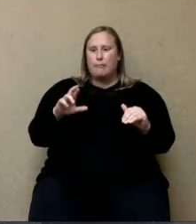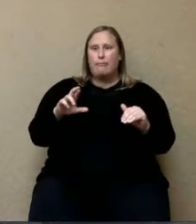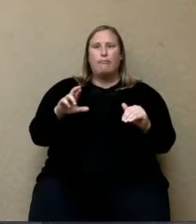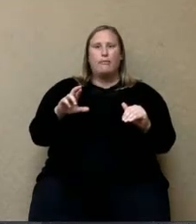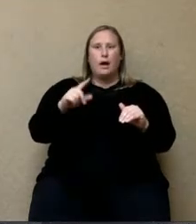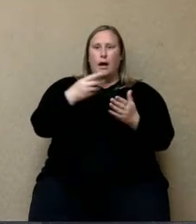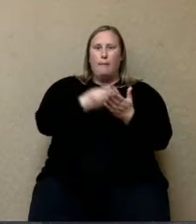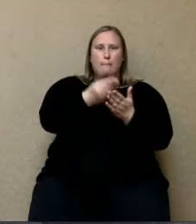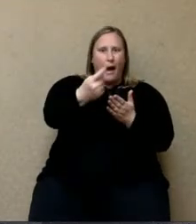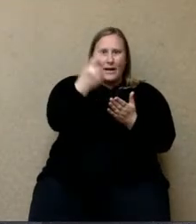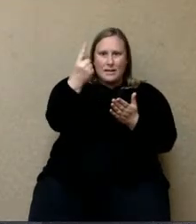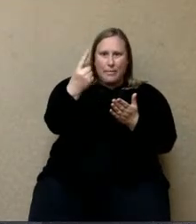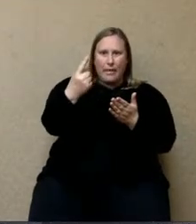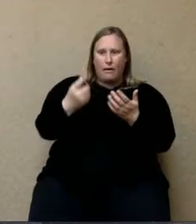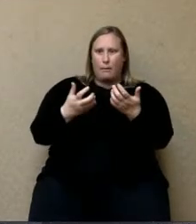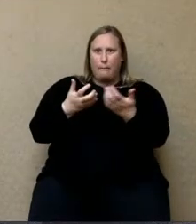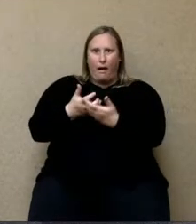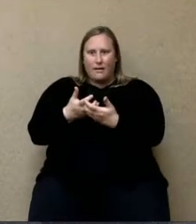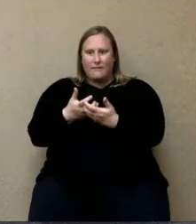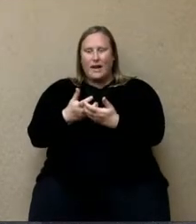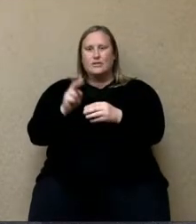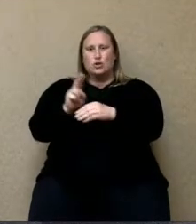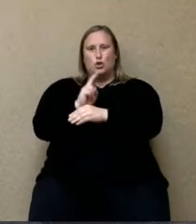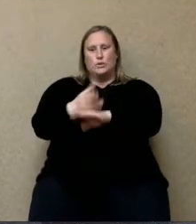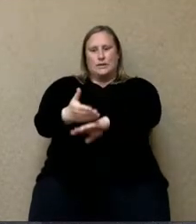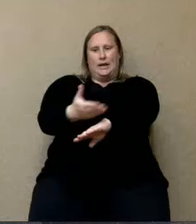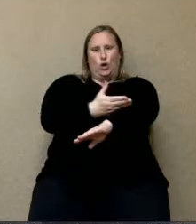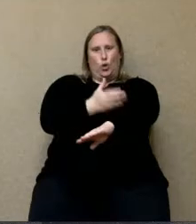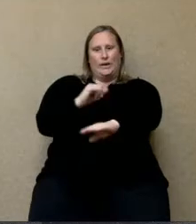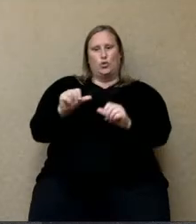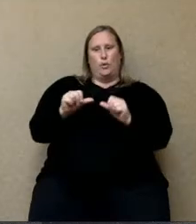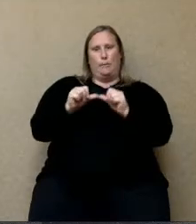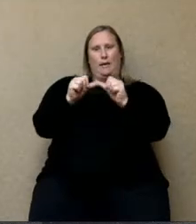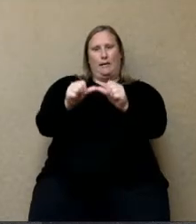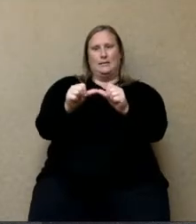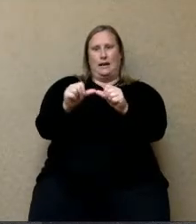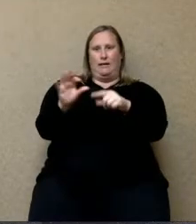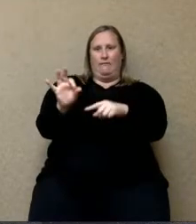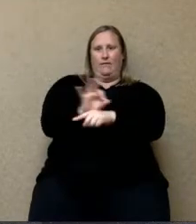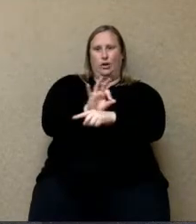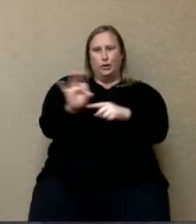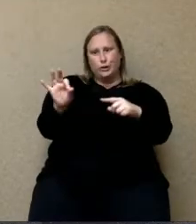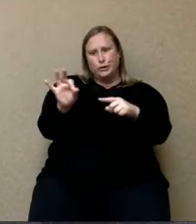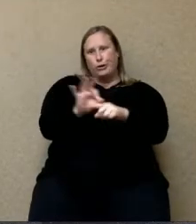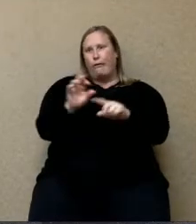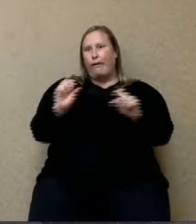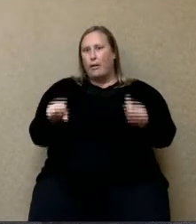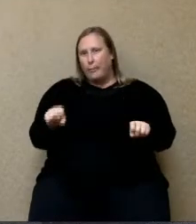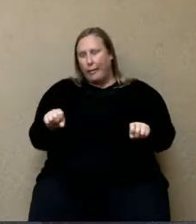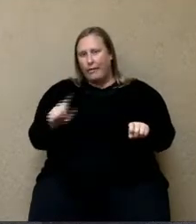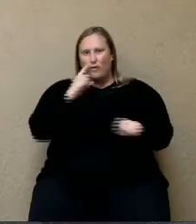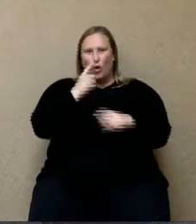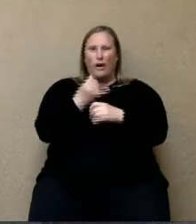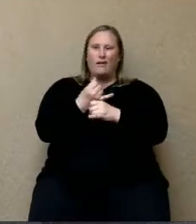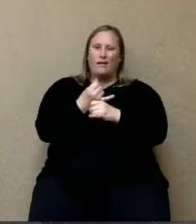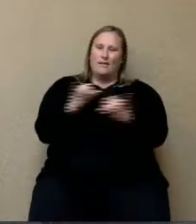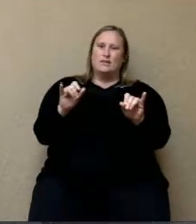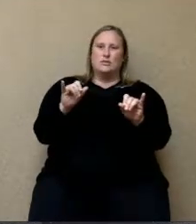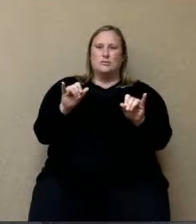off-the-shelf, modified or customized that's used to increase, maintain, or improve functional capabilities of individuals with disabilities."